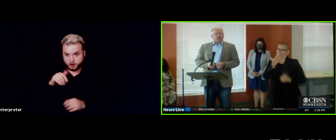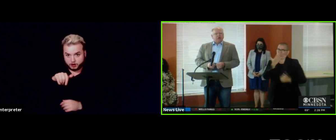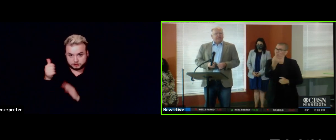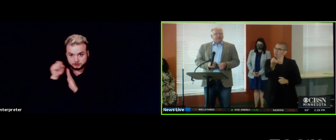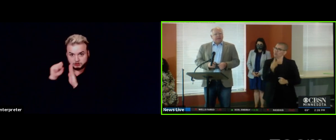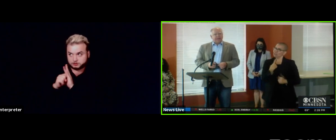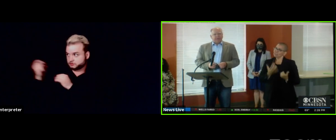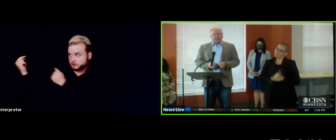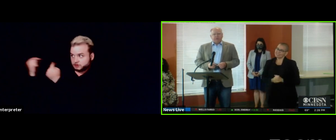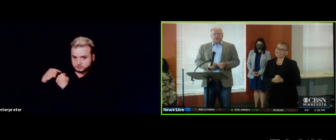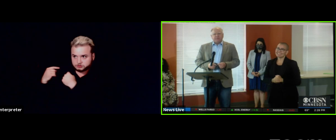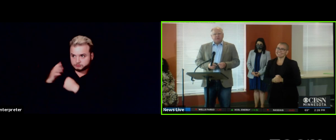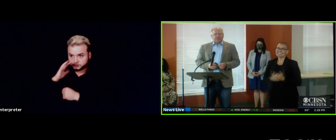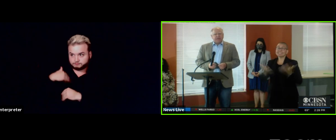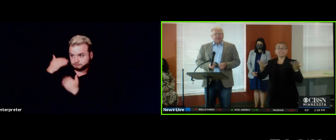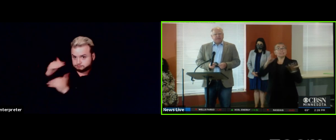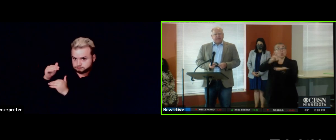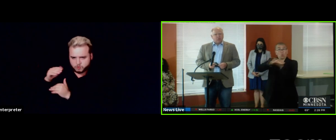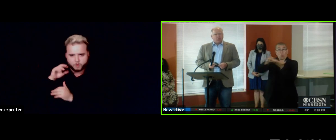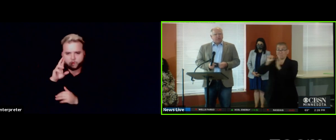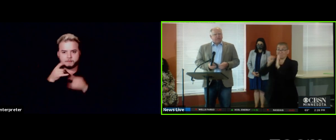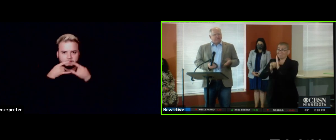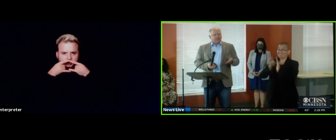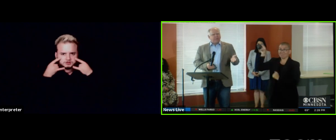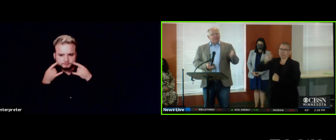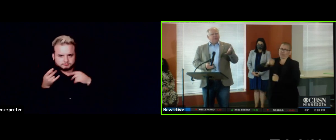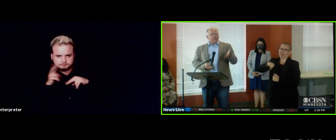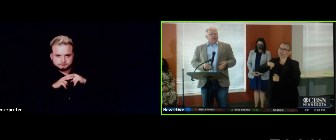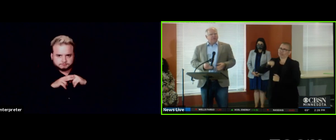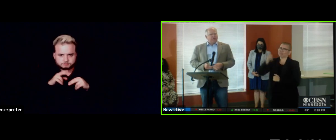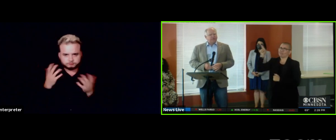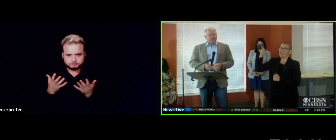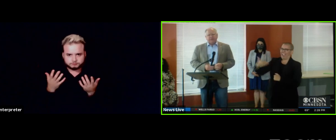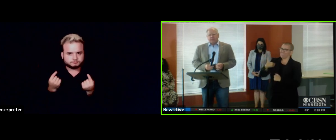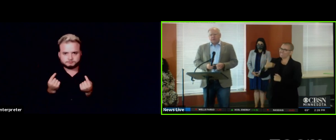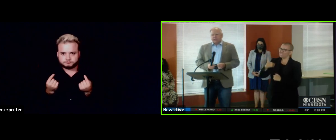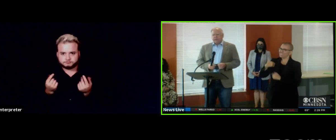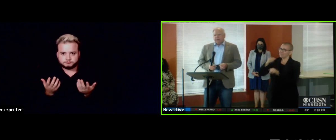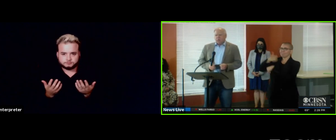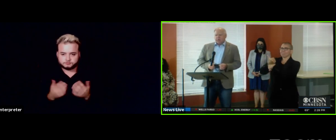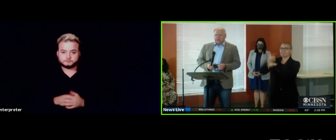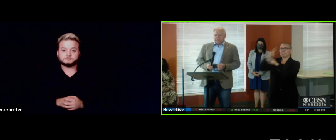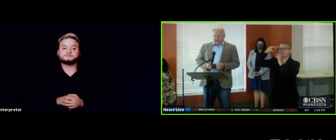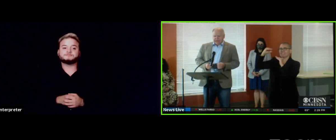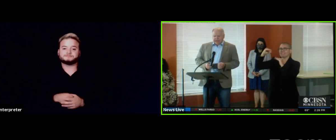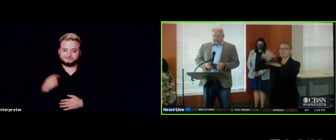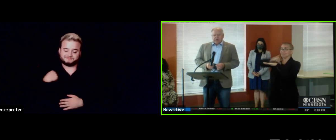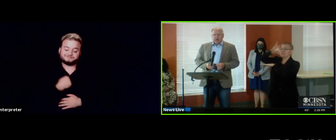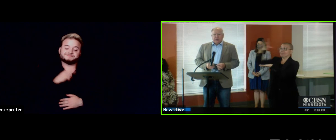York announced today, I believe we're the 21st state that they have a quarantine, if you come into New York from Minnesota, you have a 14 day quarantine. Even though our